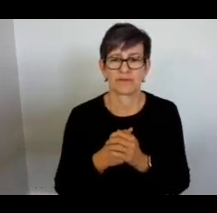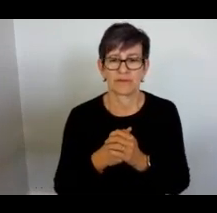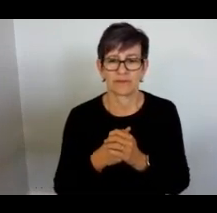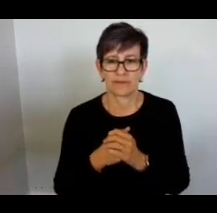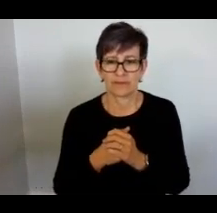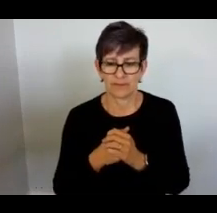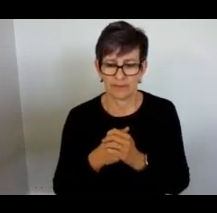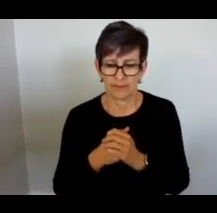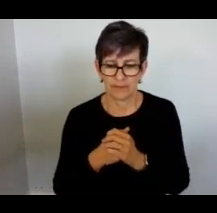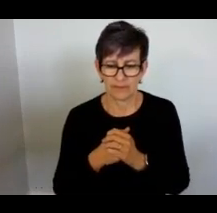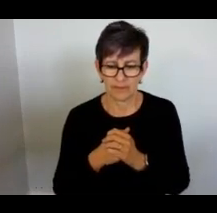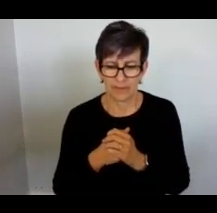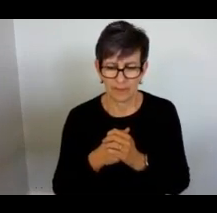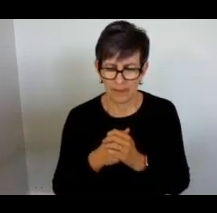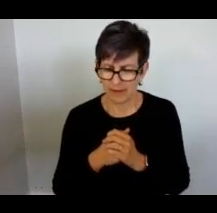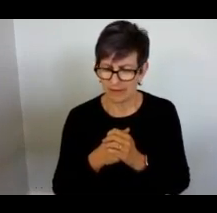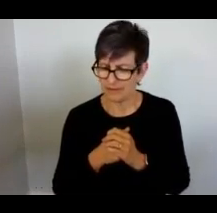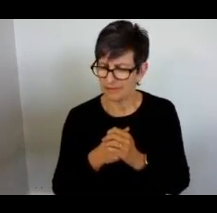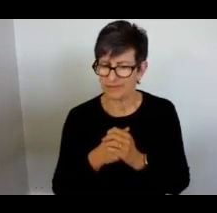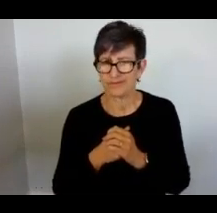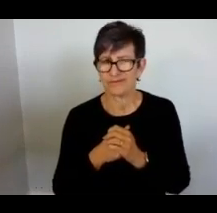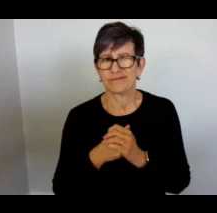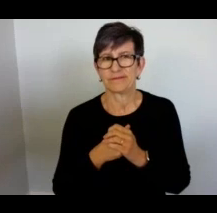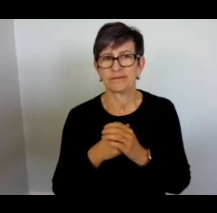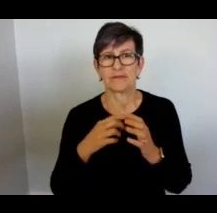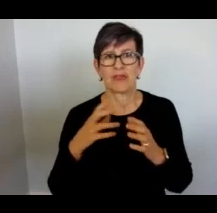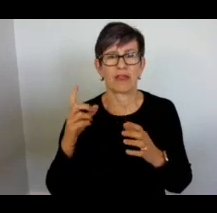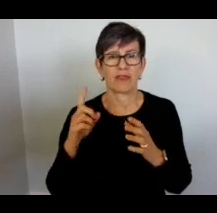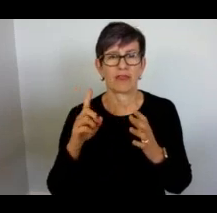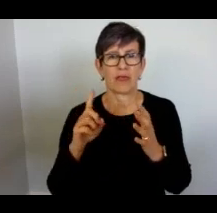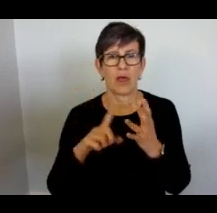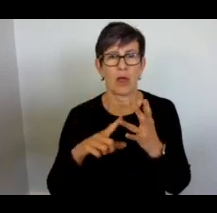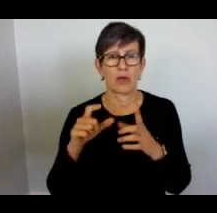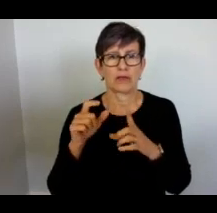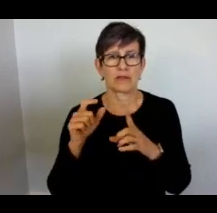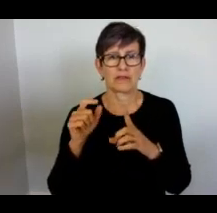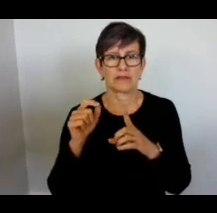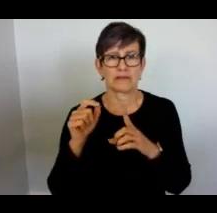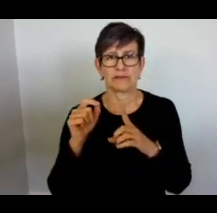is...child protection litigation who delegates functions to staff within the office. This is